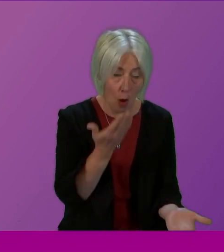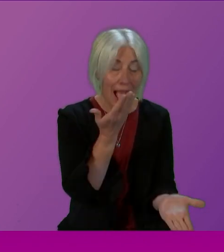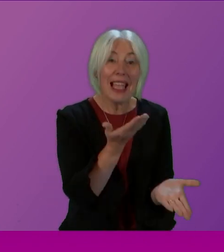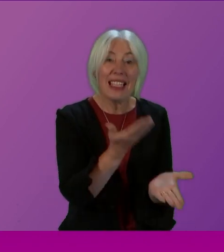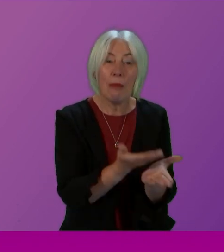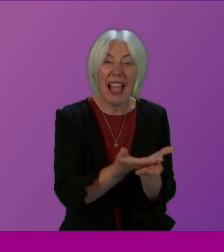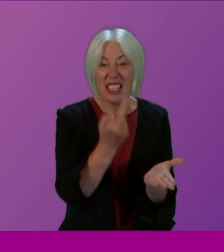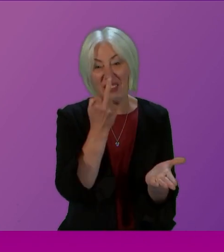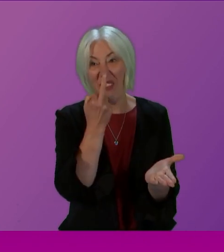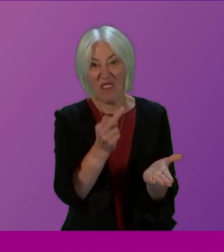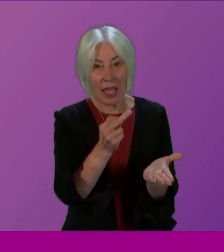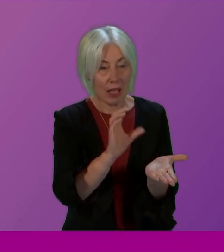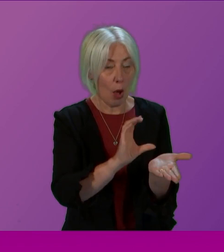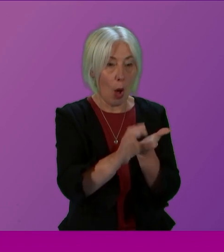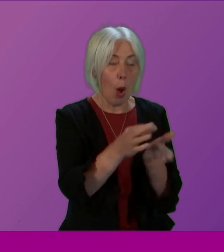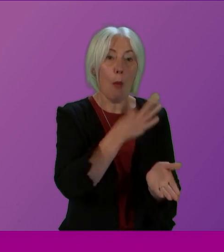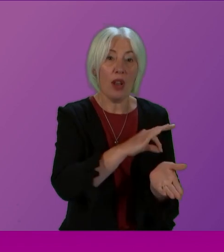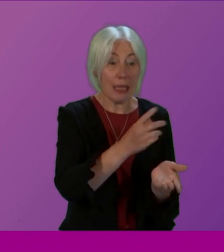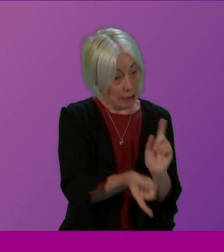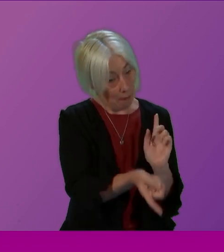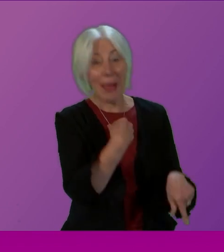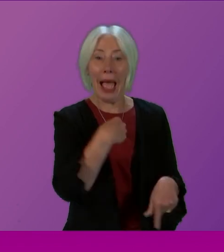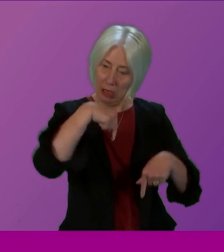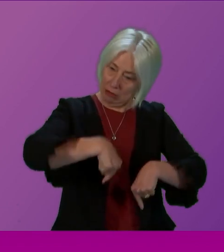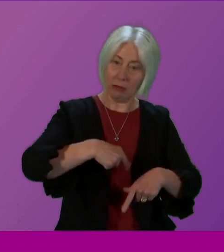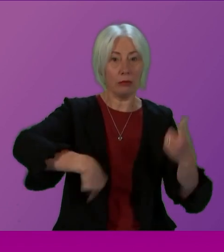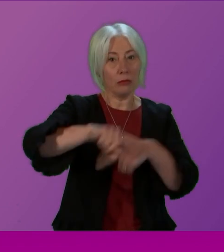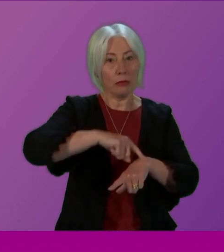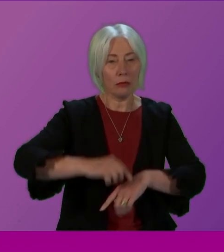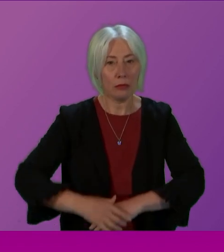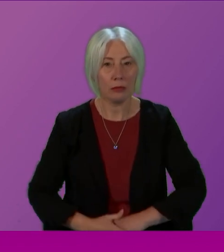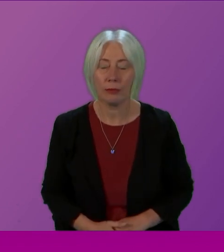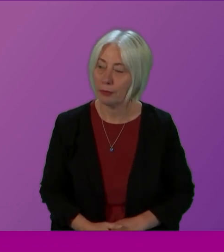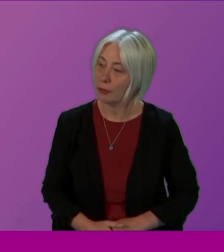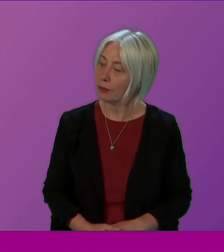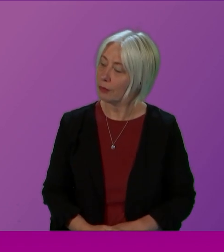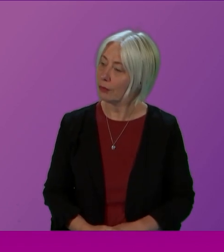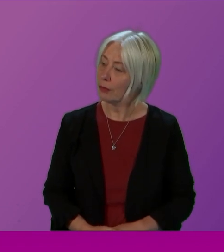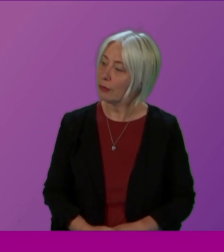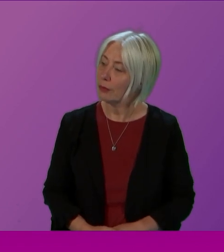bonuses are returned to the taxpayer?